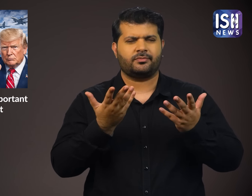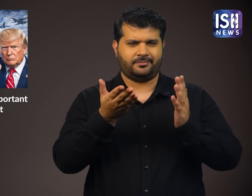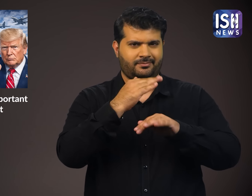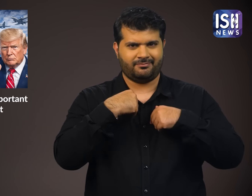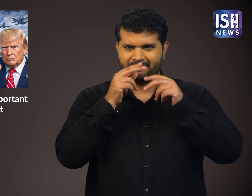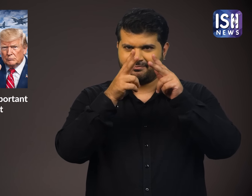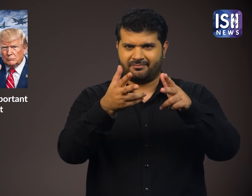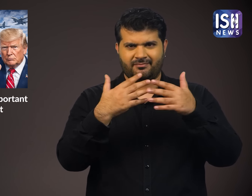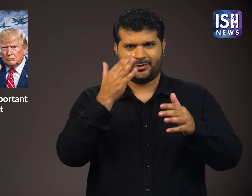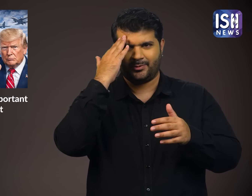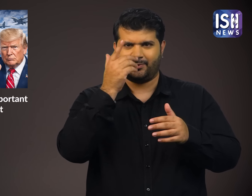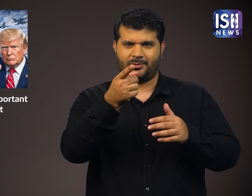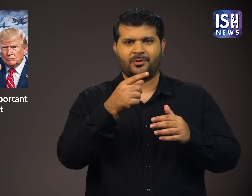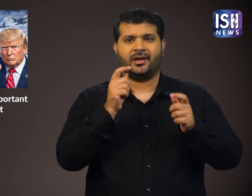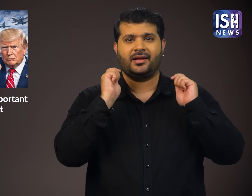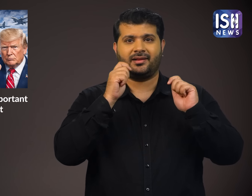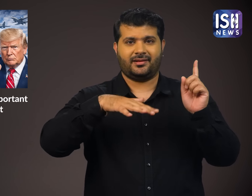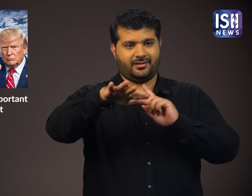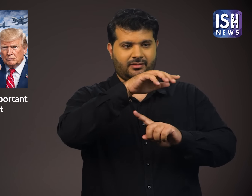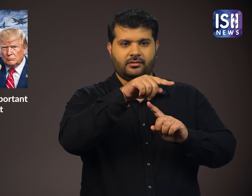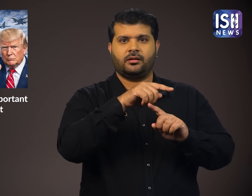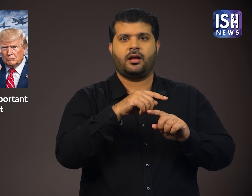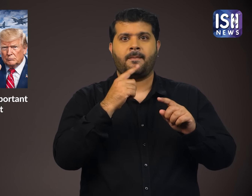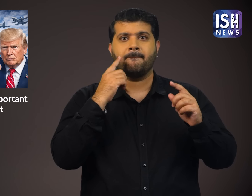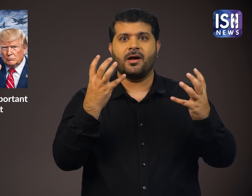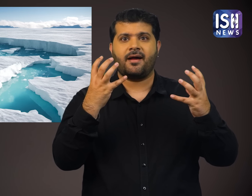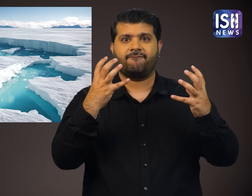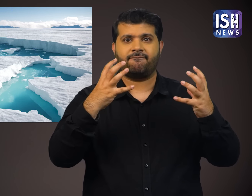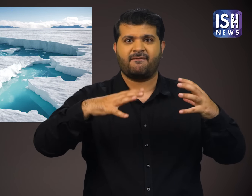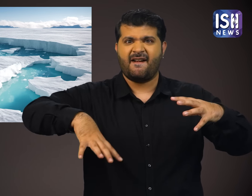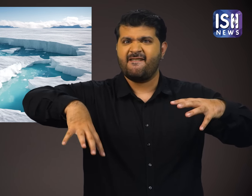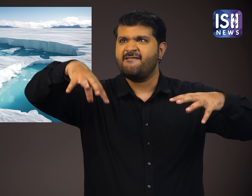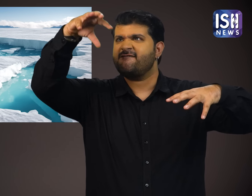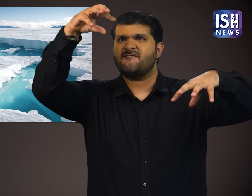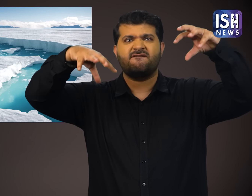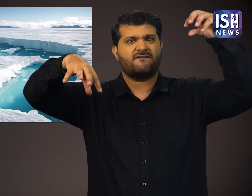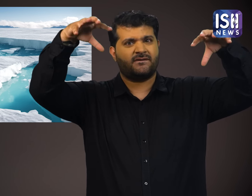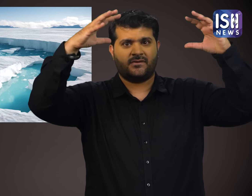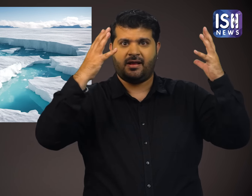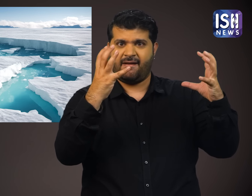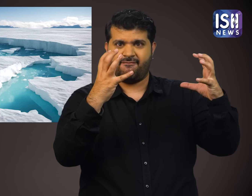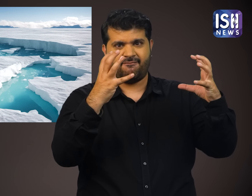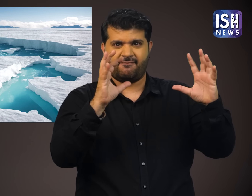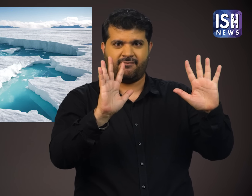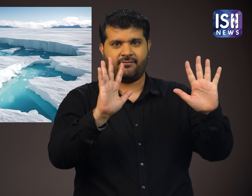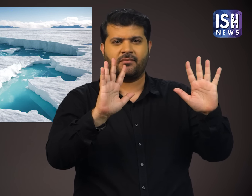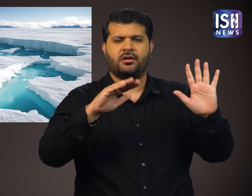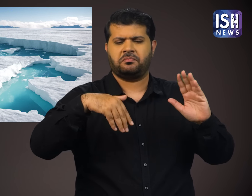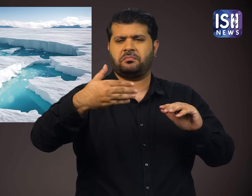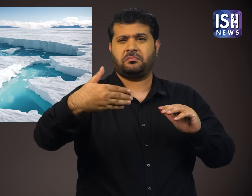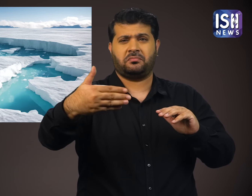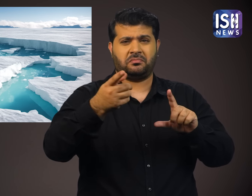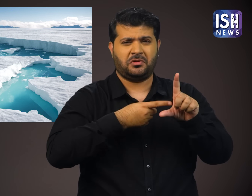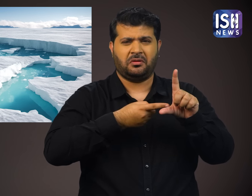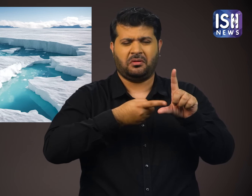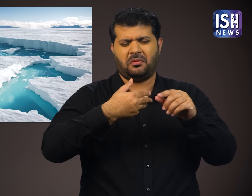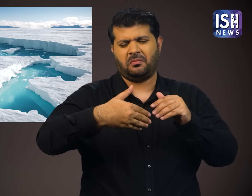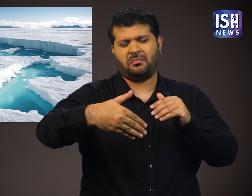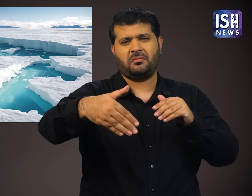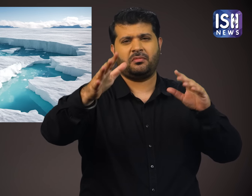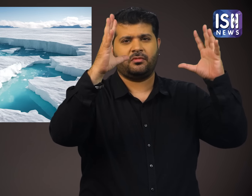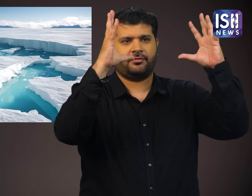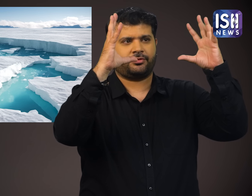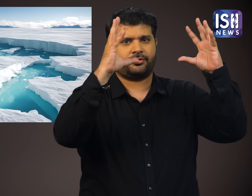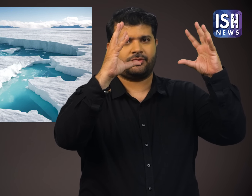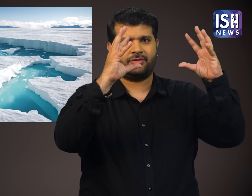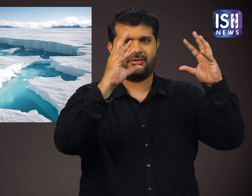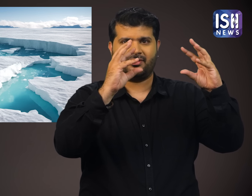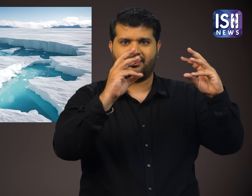As mentioned earlier, Greenland’s icebergs are expected to melt in the coming years.